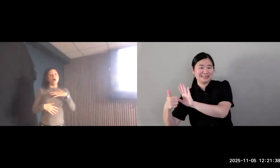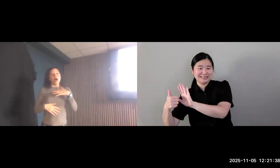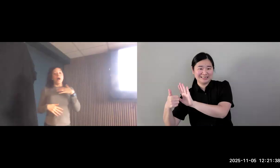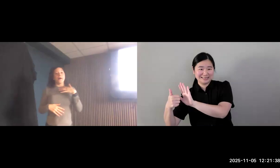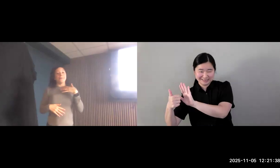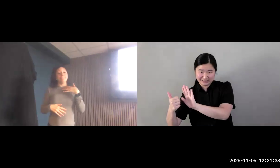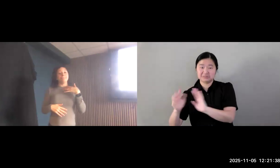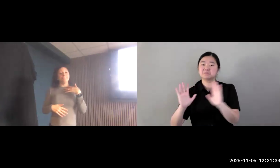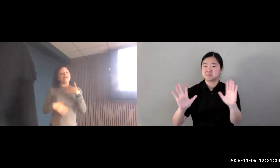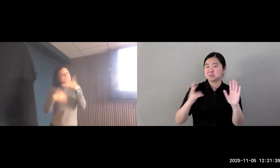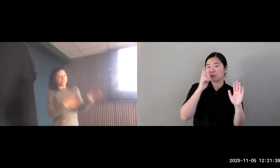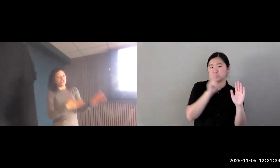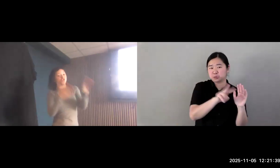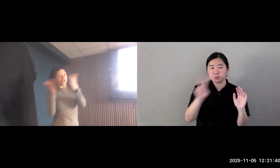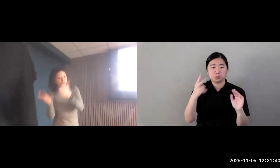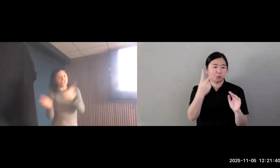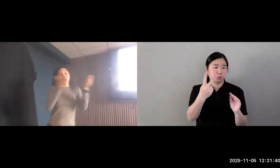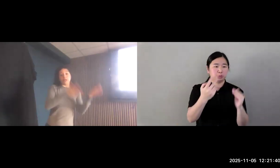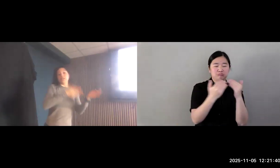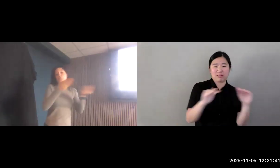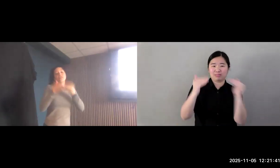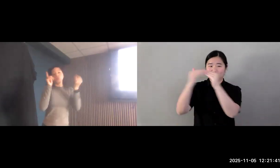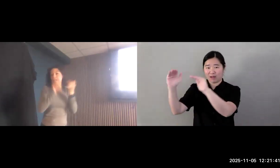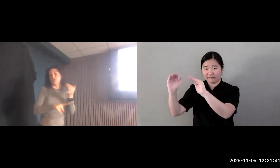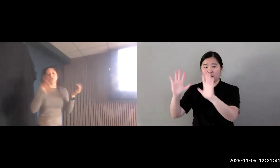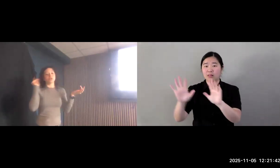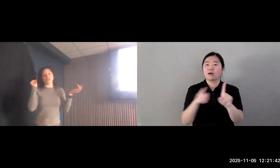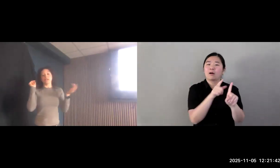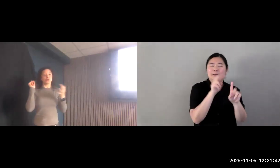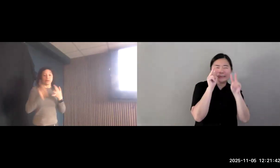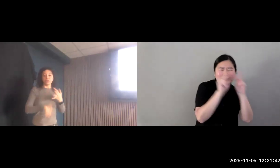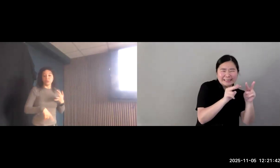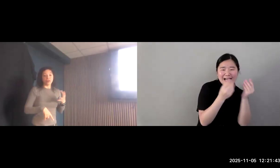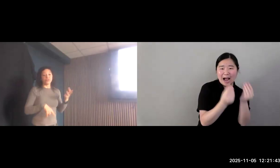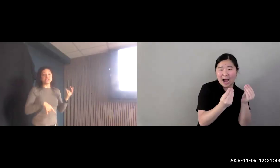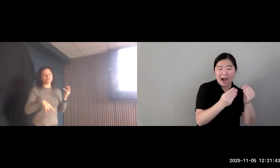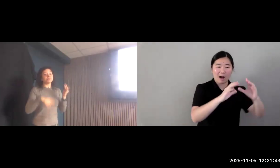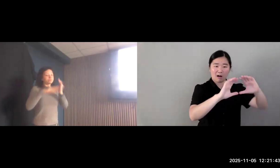but since generation aligns with education, aligns with language preference